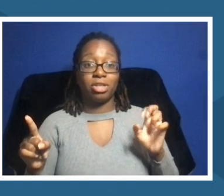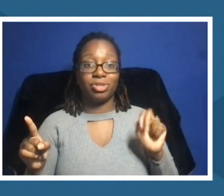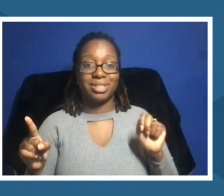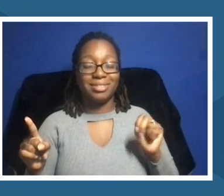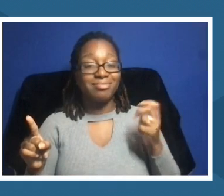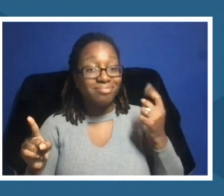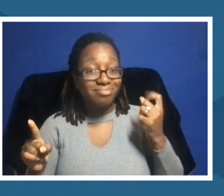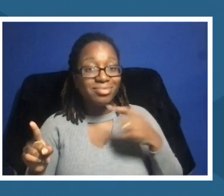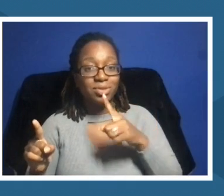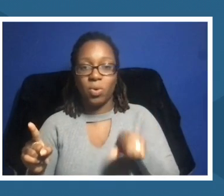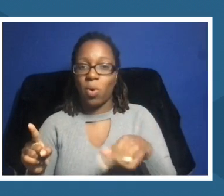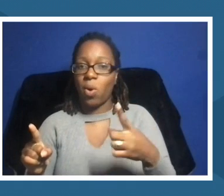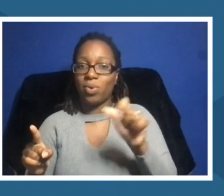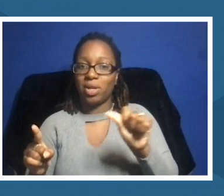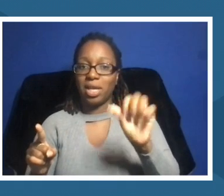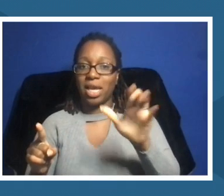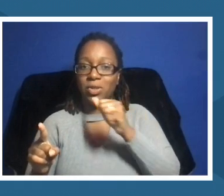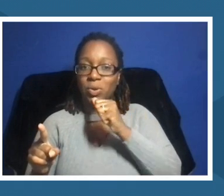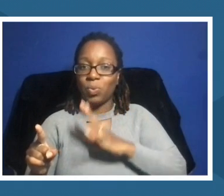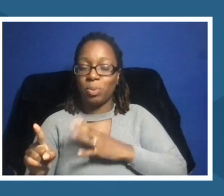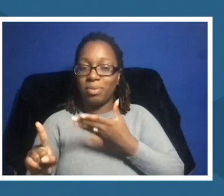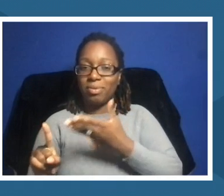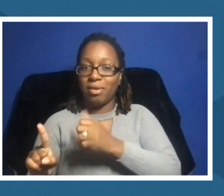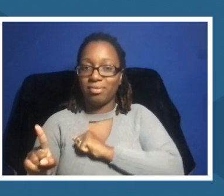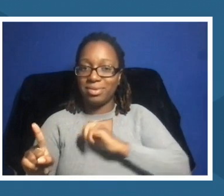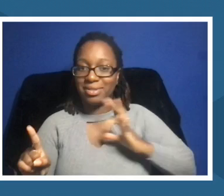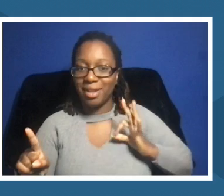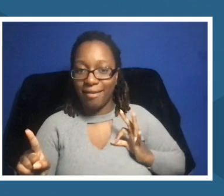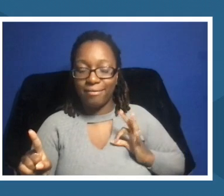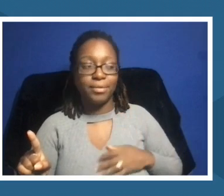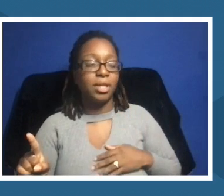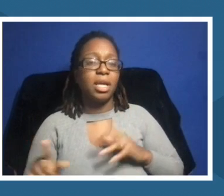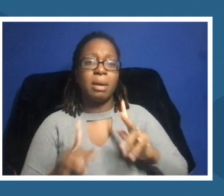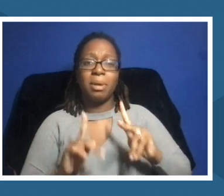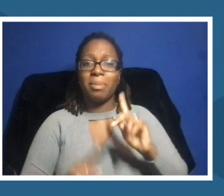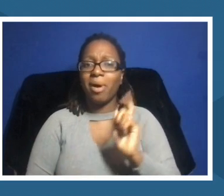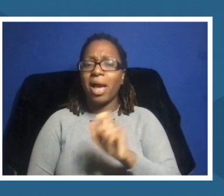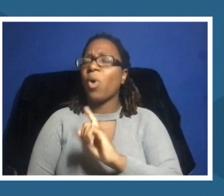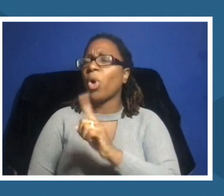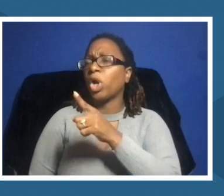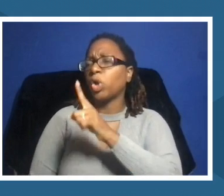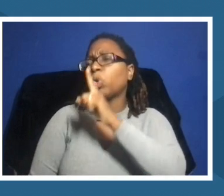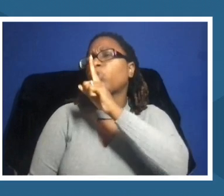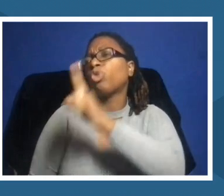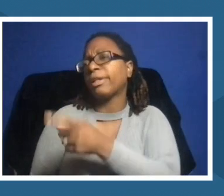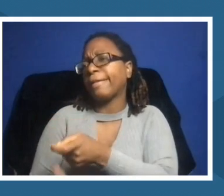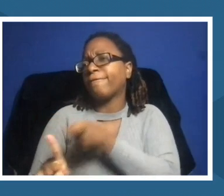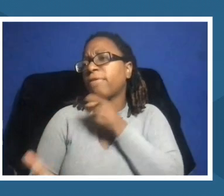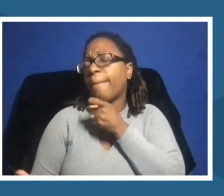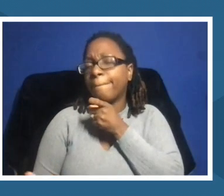she gets asked where she's really from and is too frequently delegated to tasks